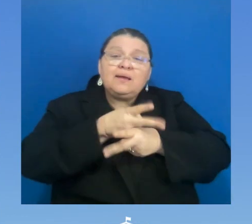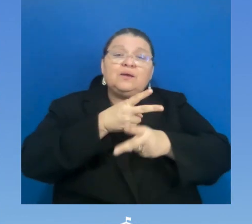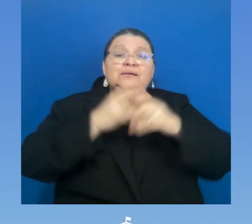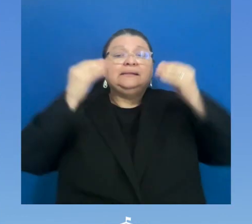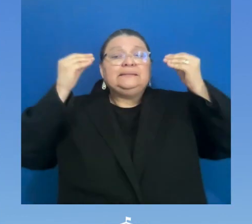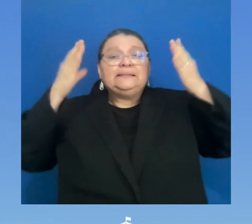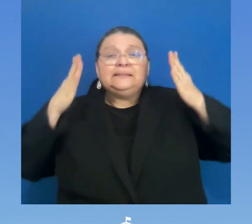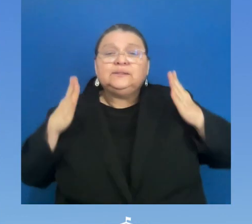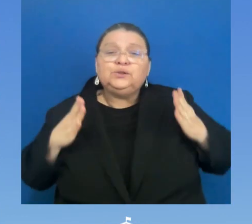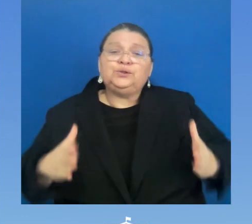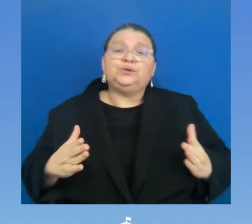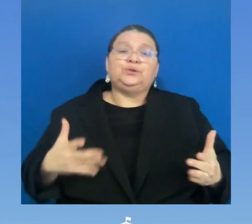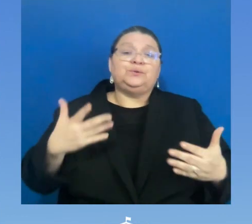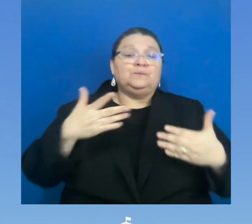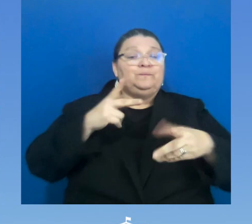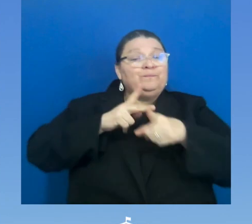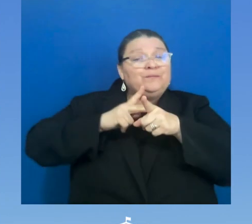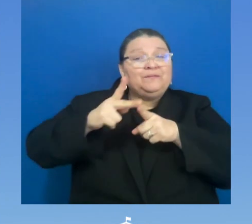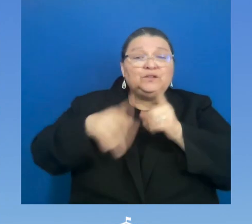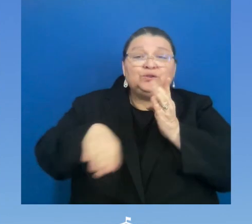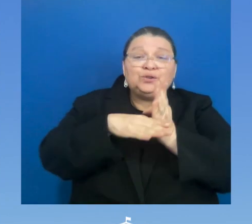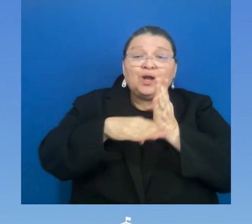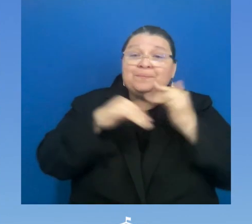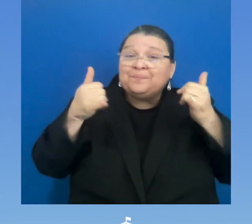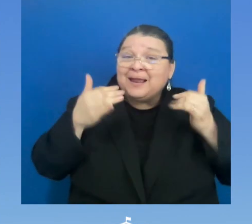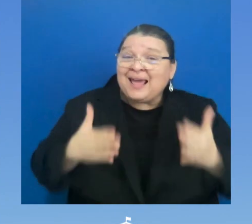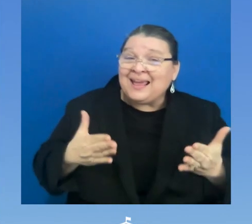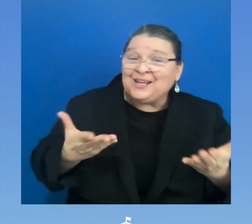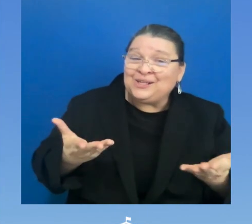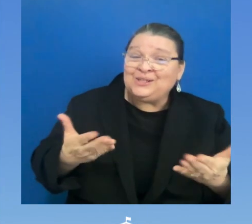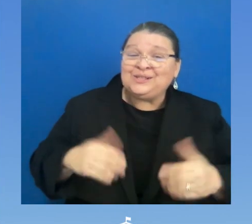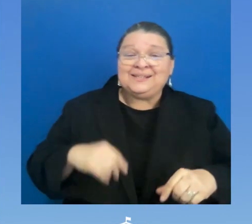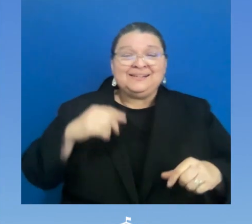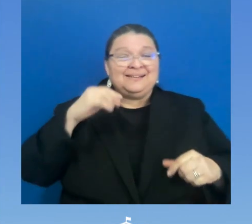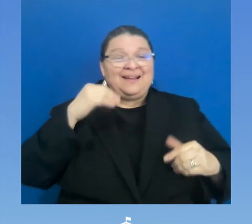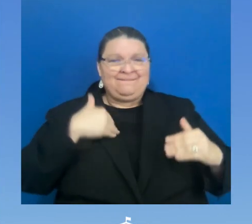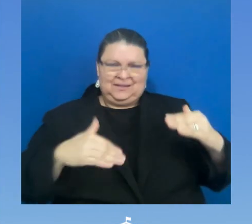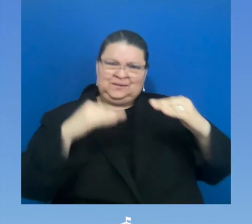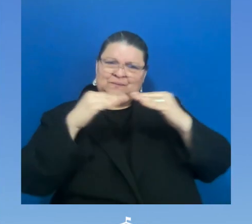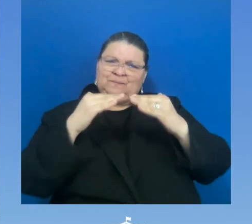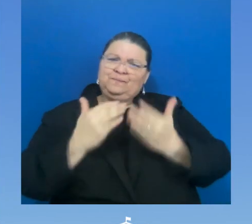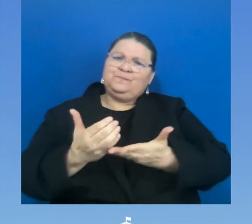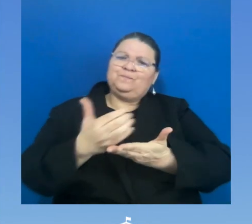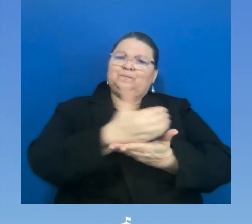You deserve fair wages, paid leave and access to child care, safety, respect and dignity in your job.